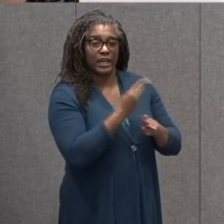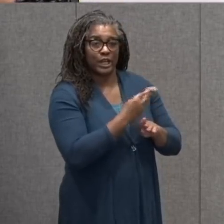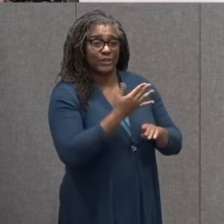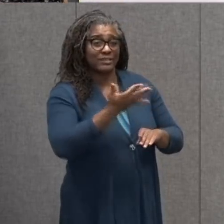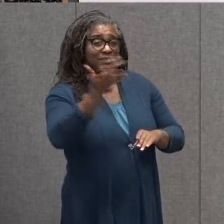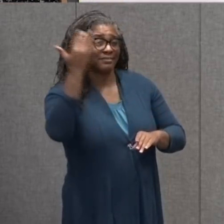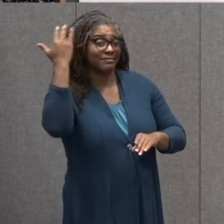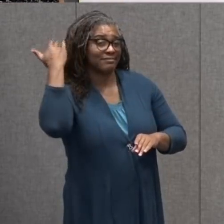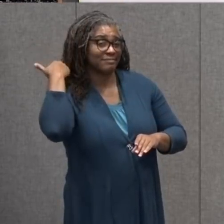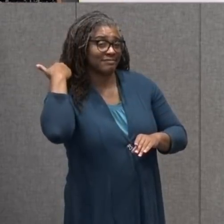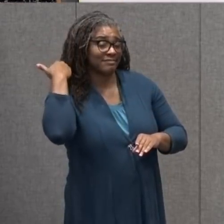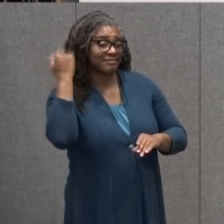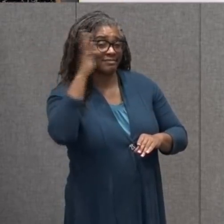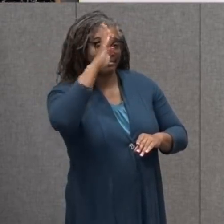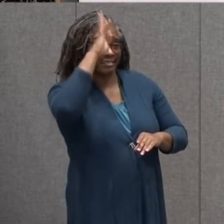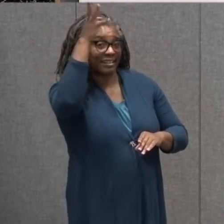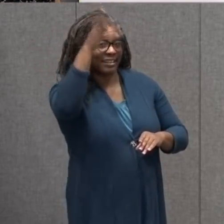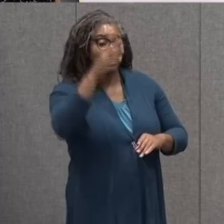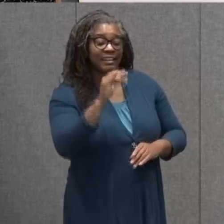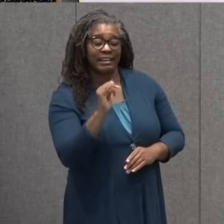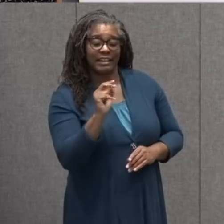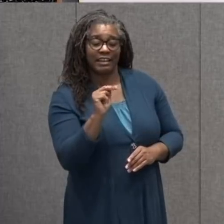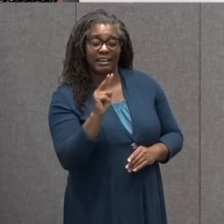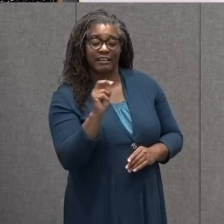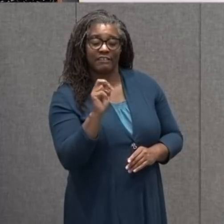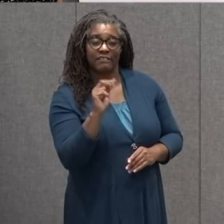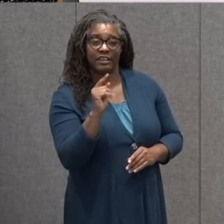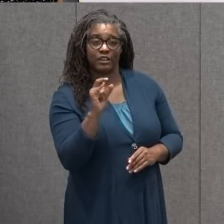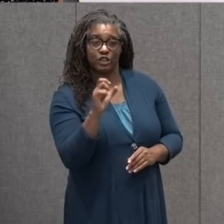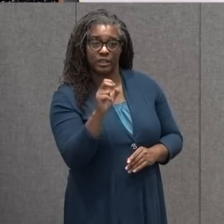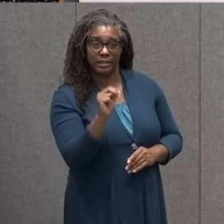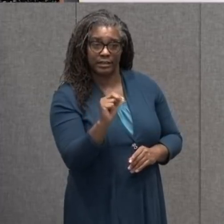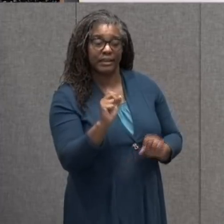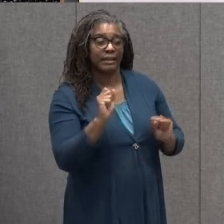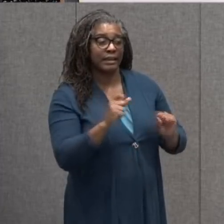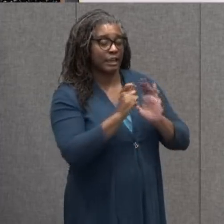And then I can write a synonym and an antonym on the bottom,